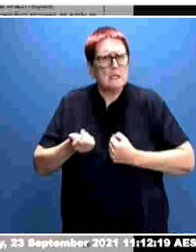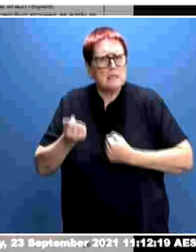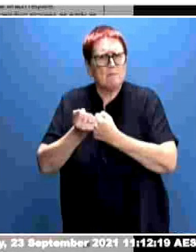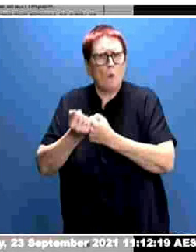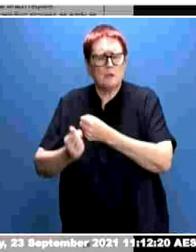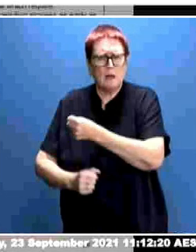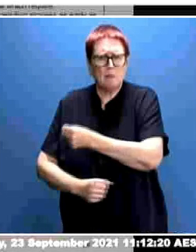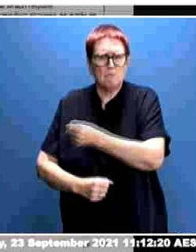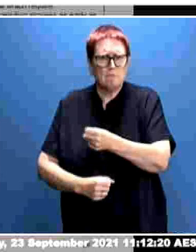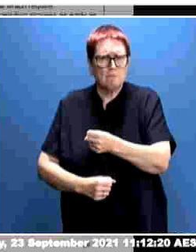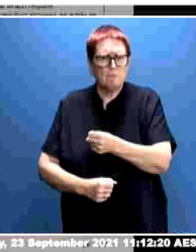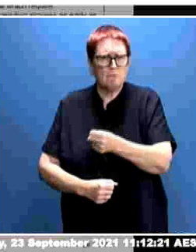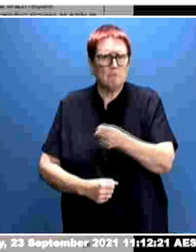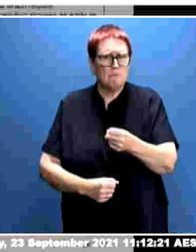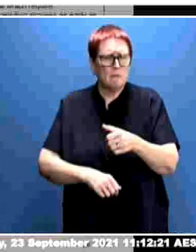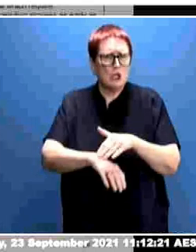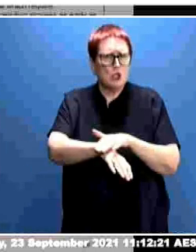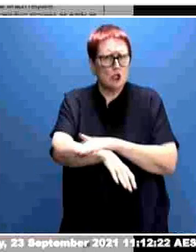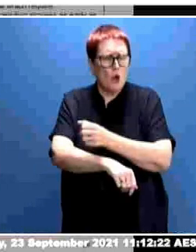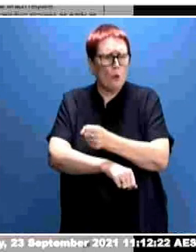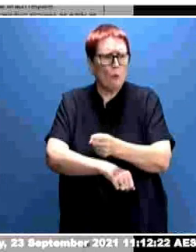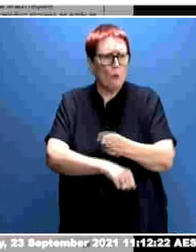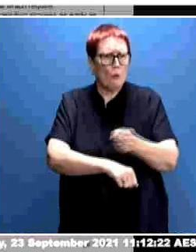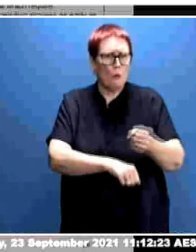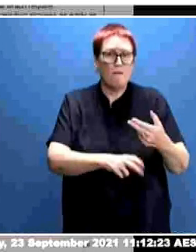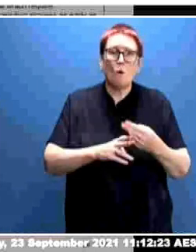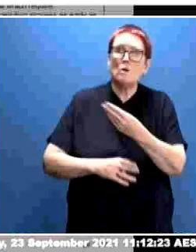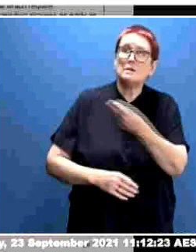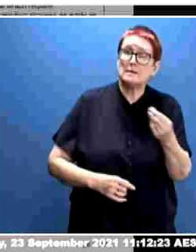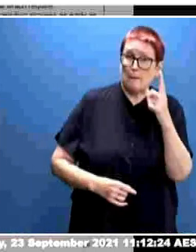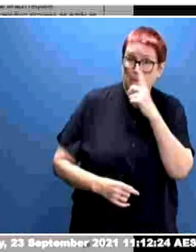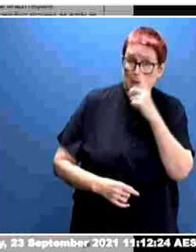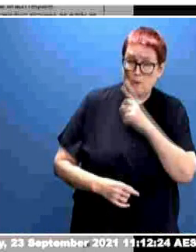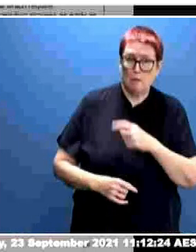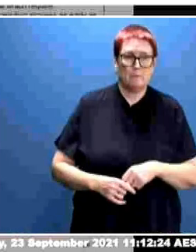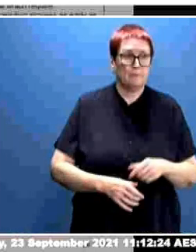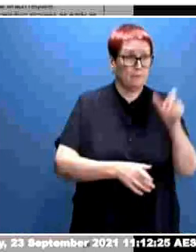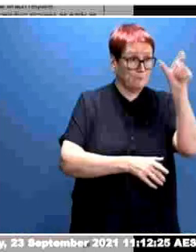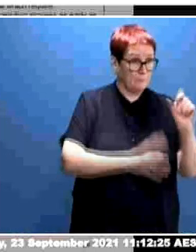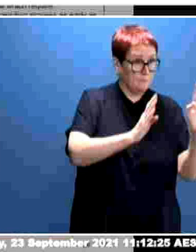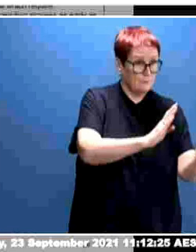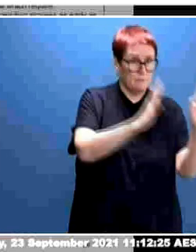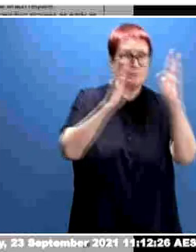for some/selected young people ..... Then if we track across we have what the Department